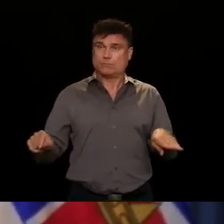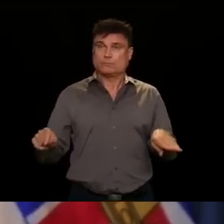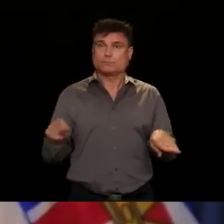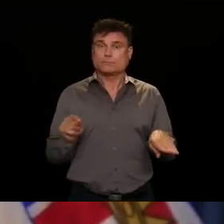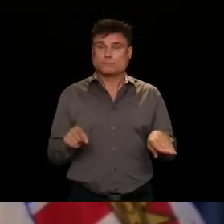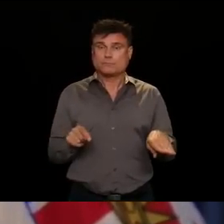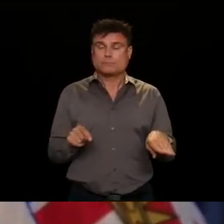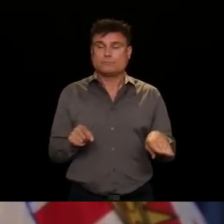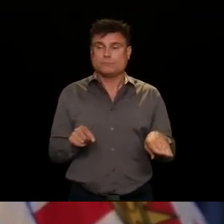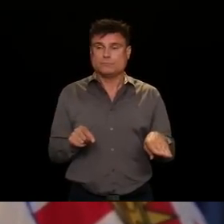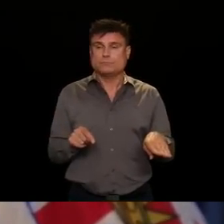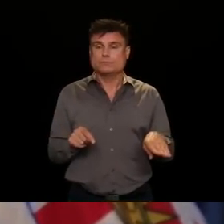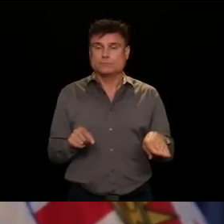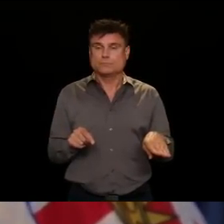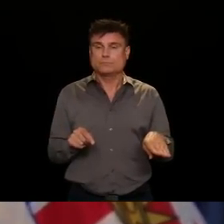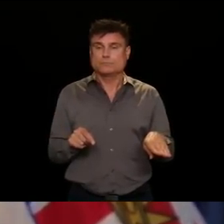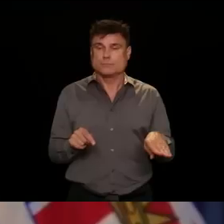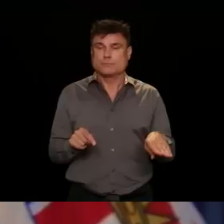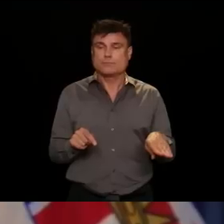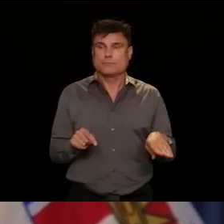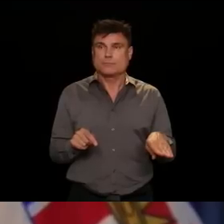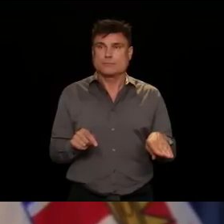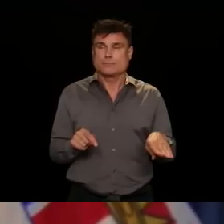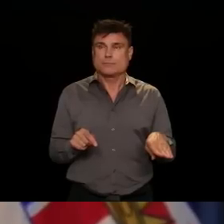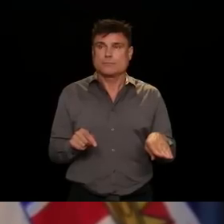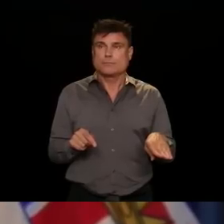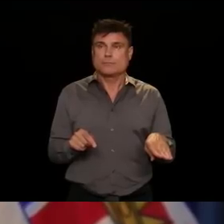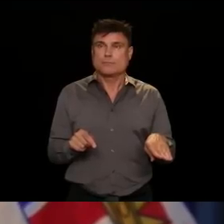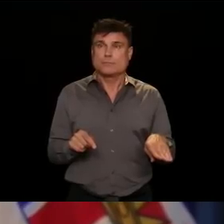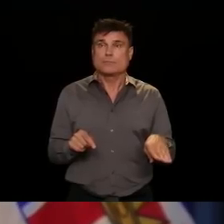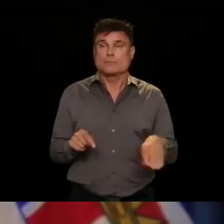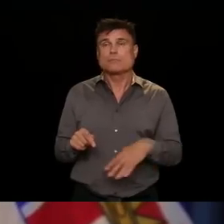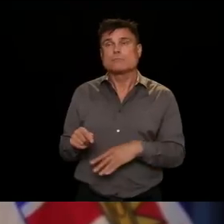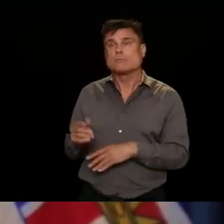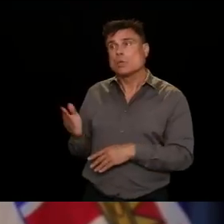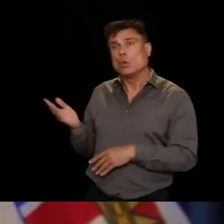Hi , this is for Dr Henry.